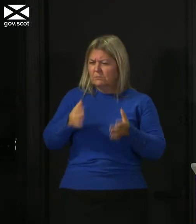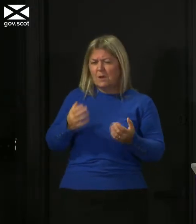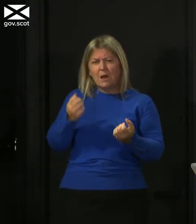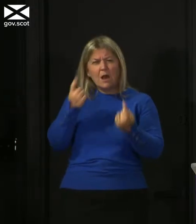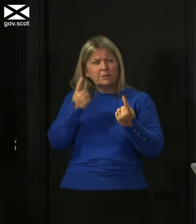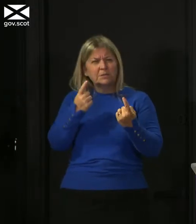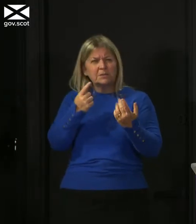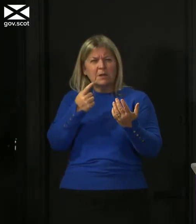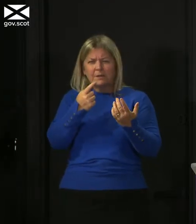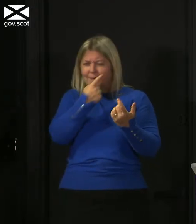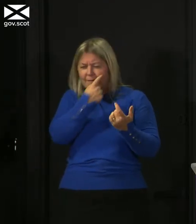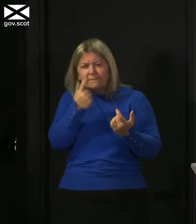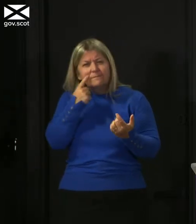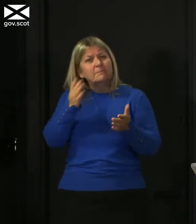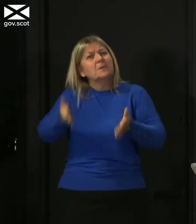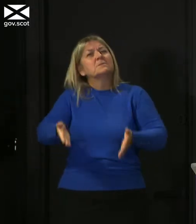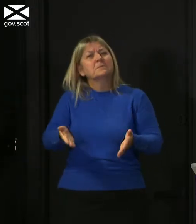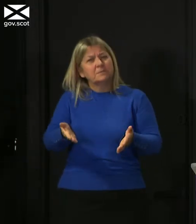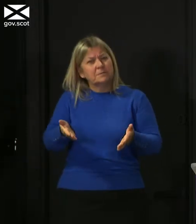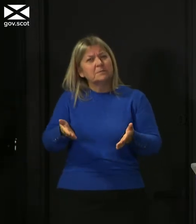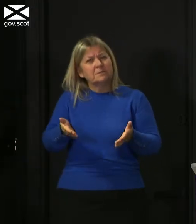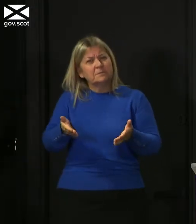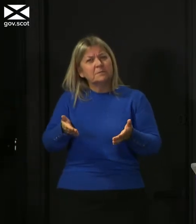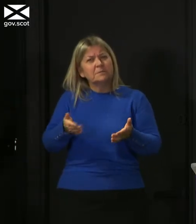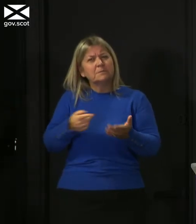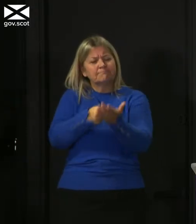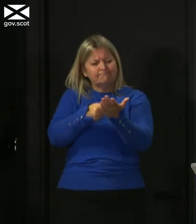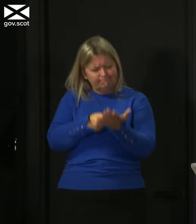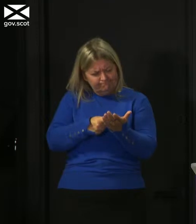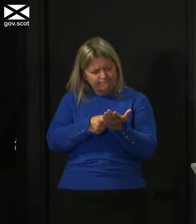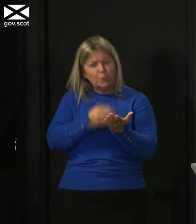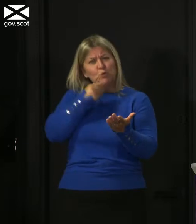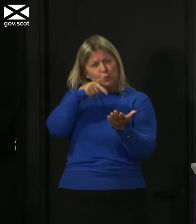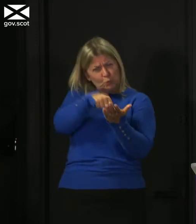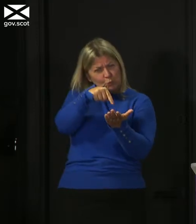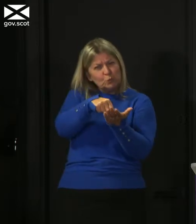might or might not make a difference and have a positive impact on that evidence. None of